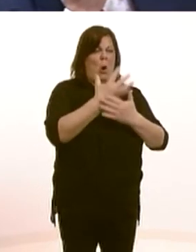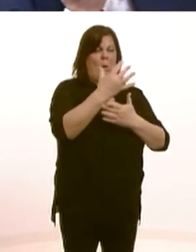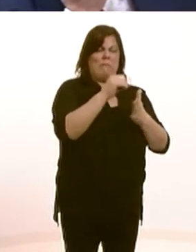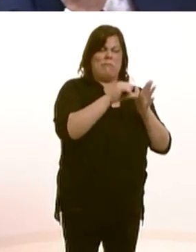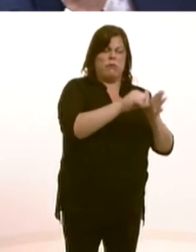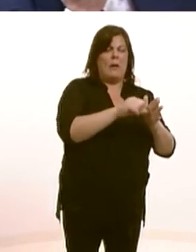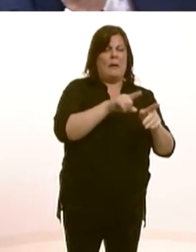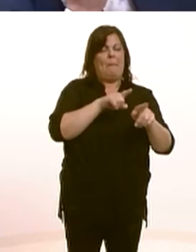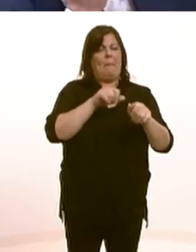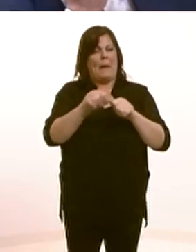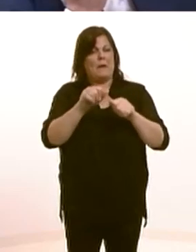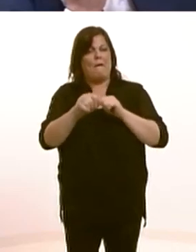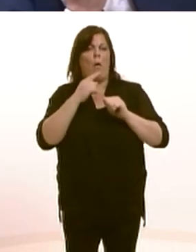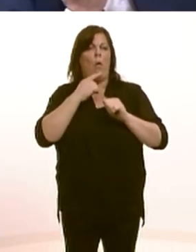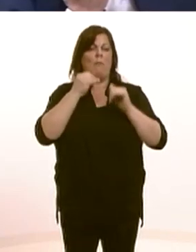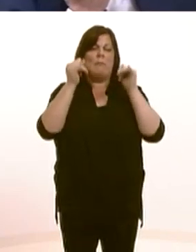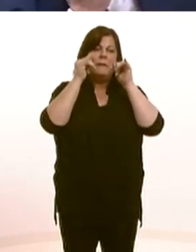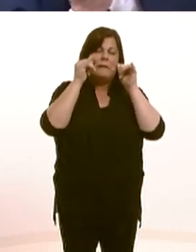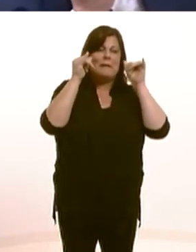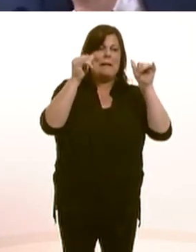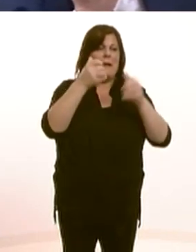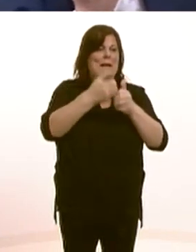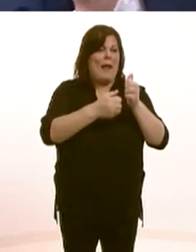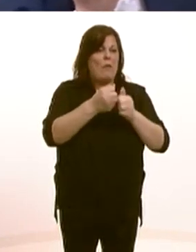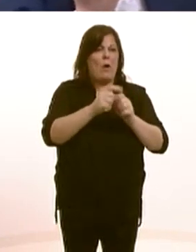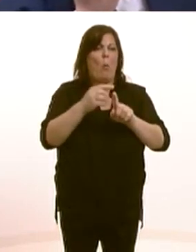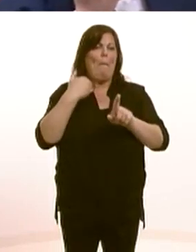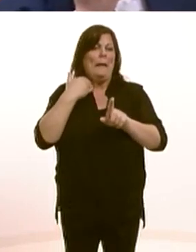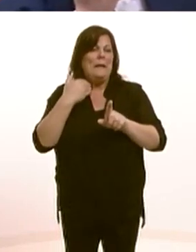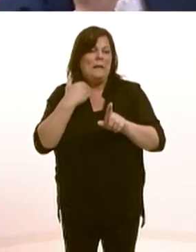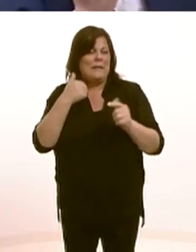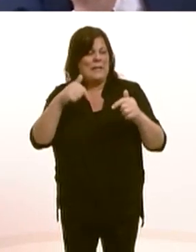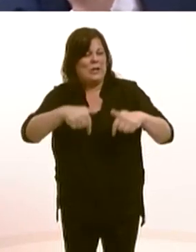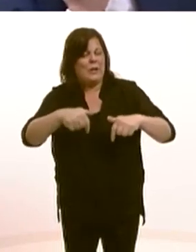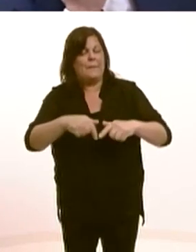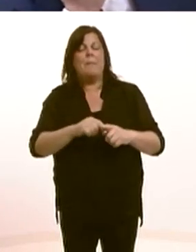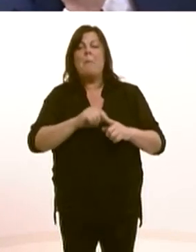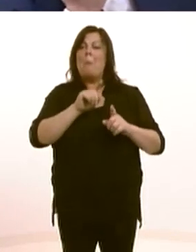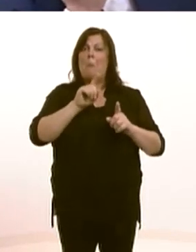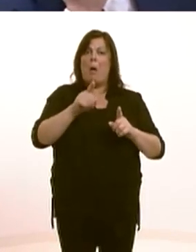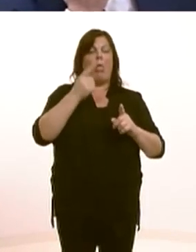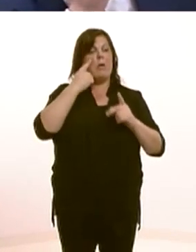That said, in terms of other things that can be supplied, the National Procurement Service